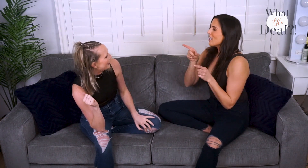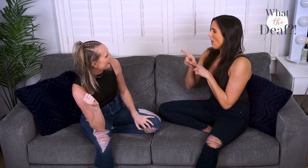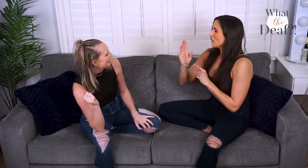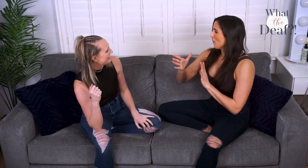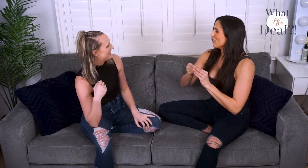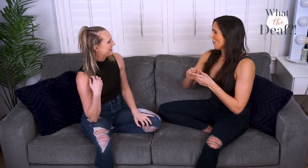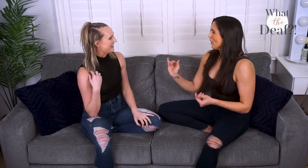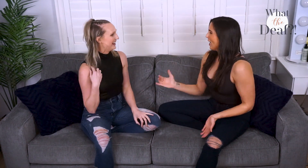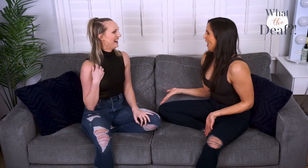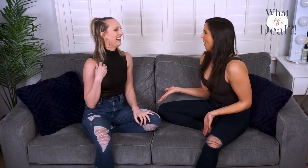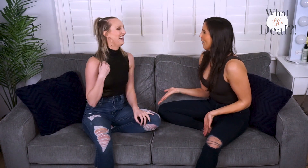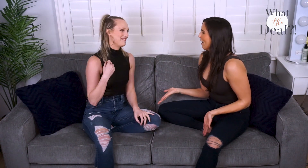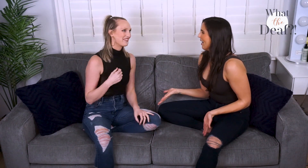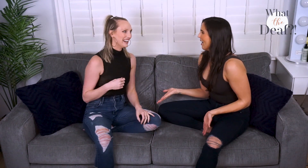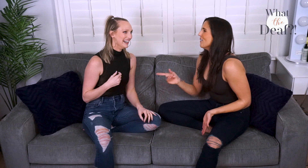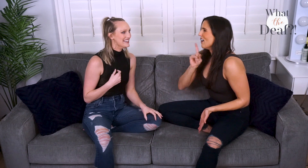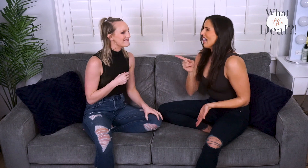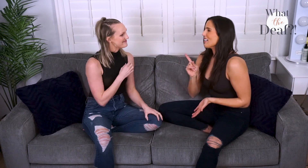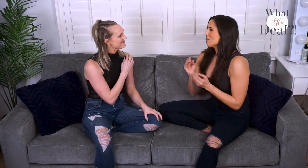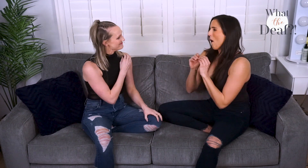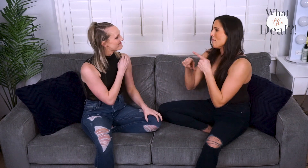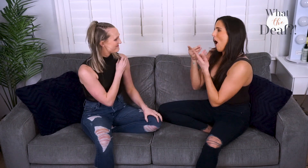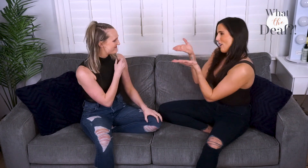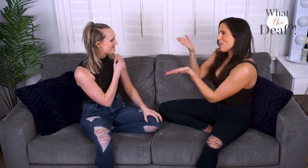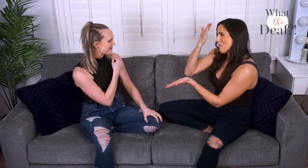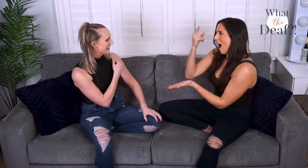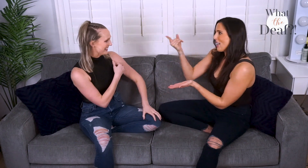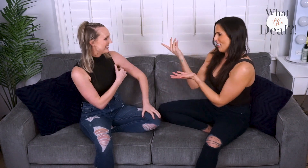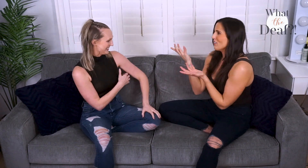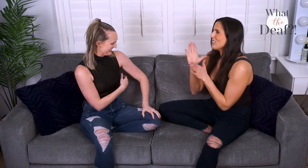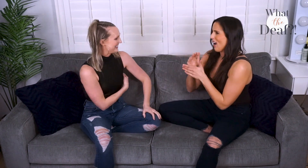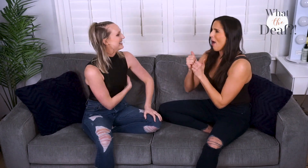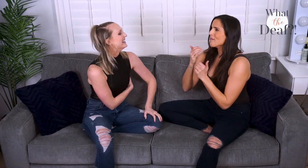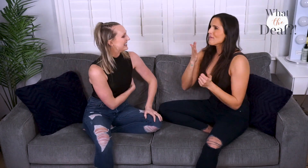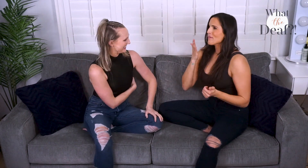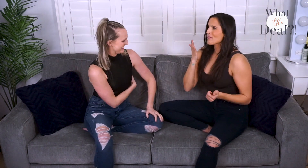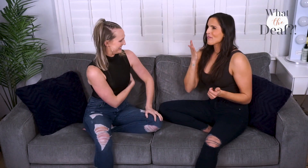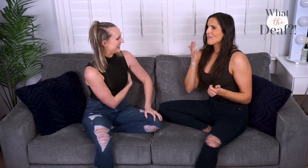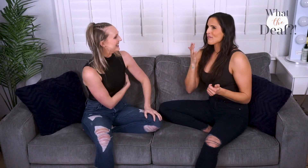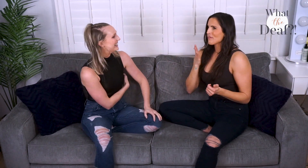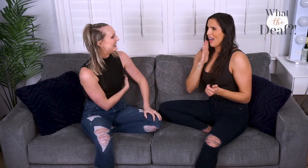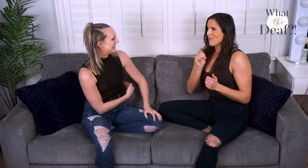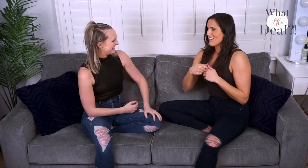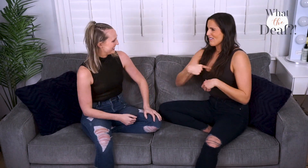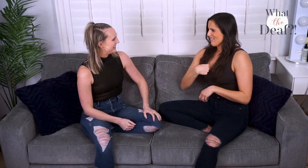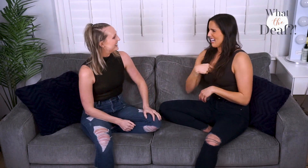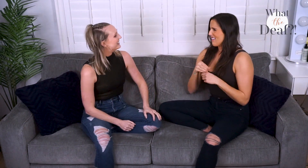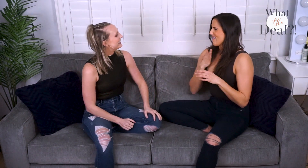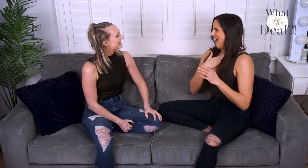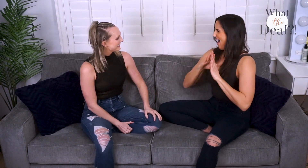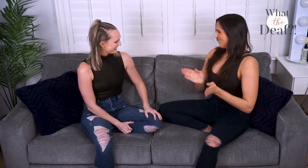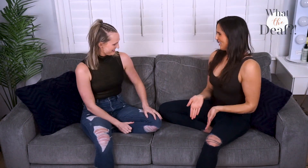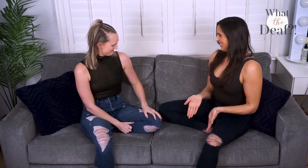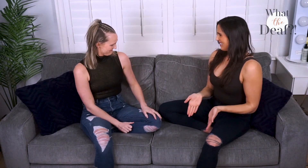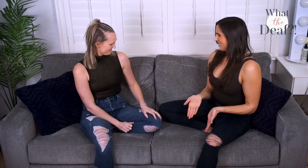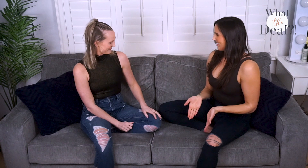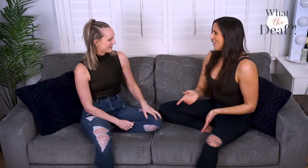but it's also your story as well. Really, it's more about you anyways, because why did you share a bed with me in my own house?